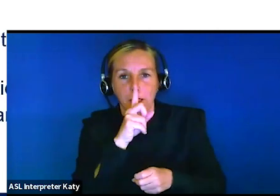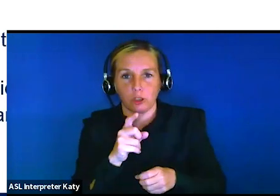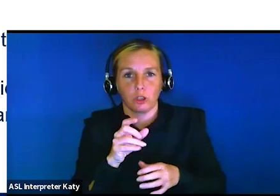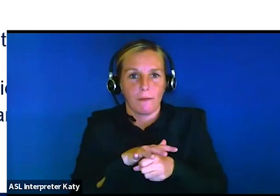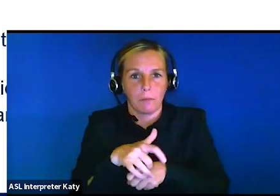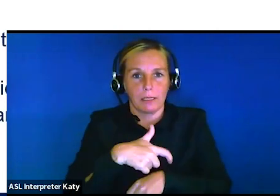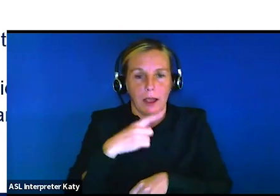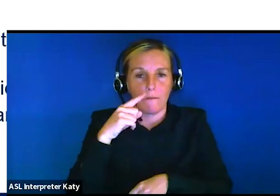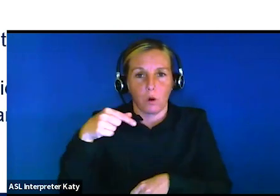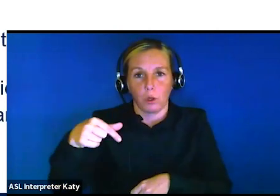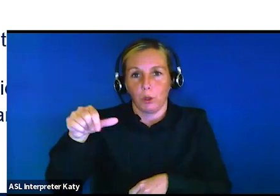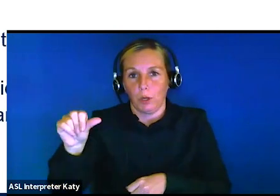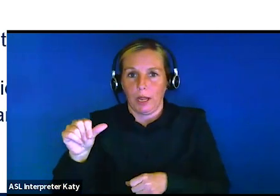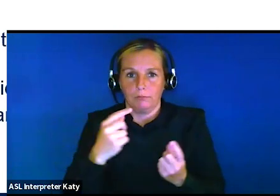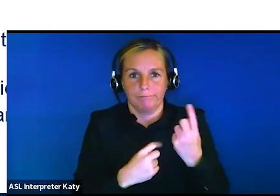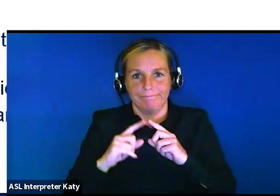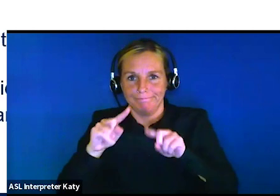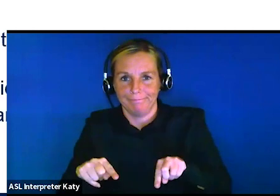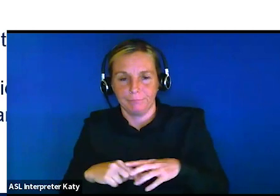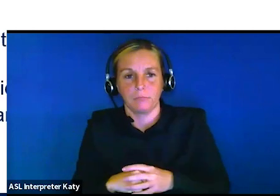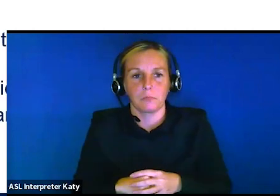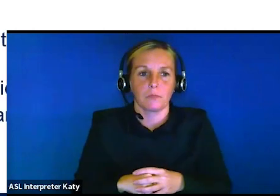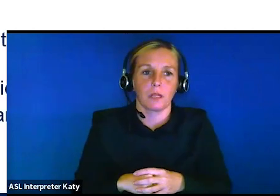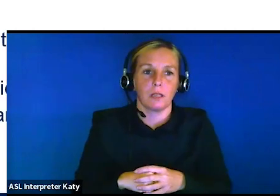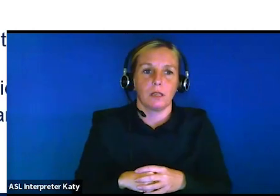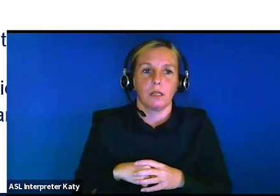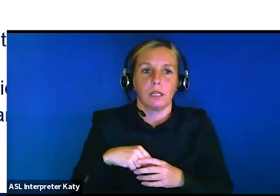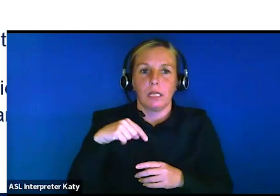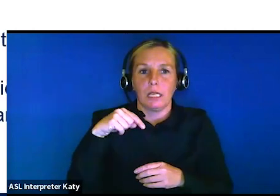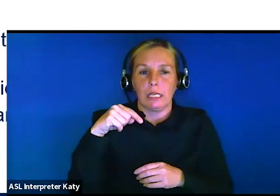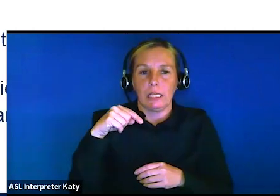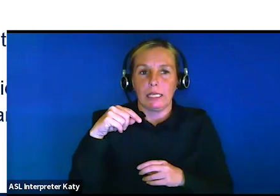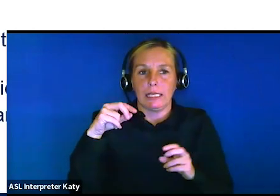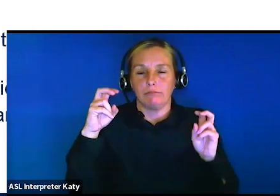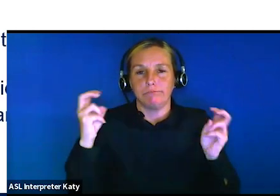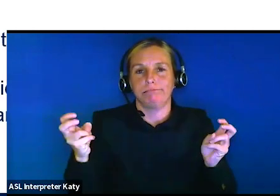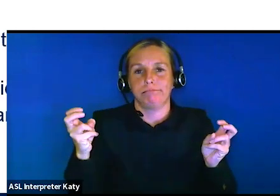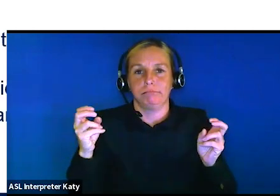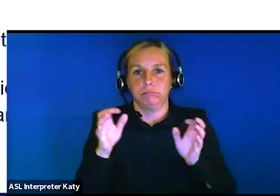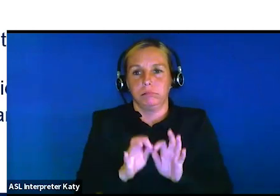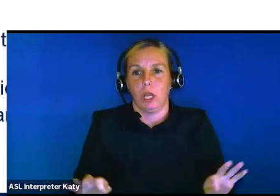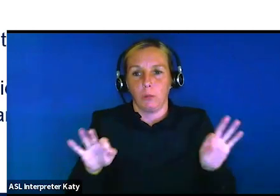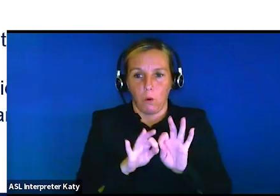So this slide is important to me because it really does, I think, a good job of articulating